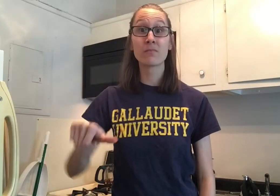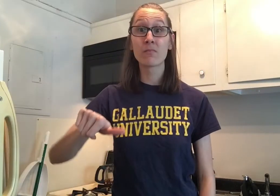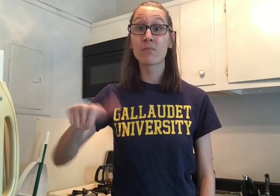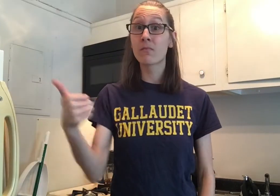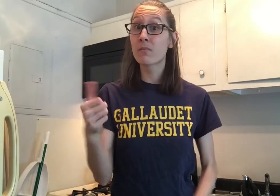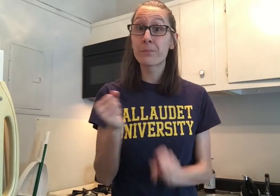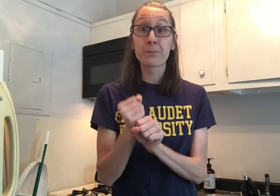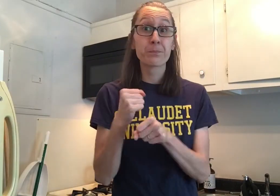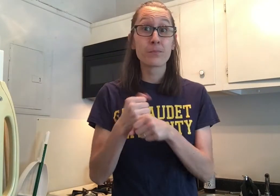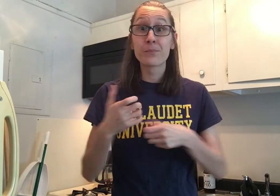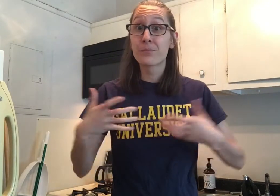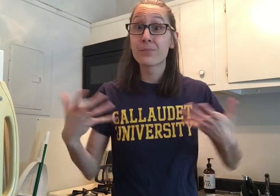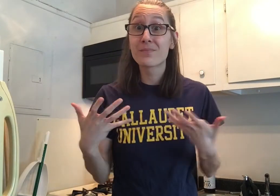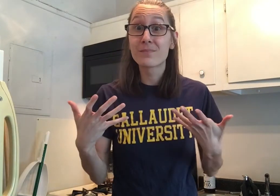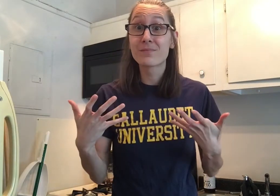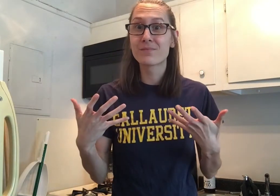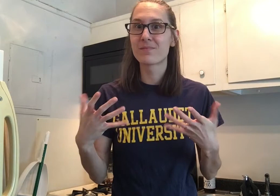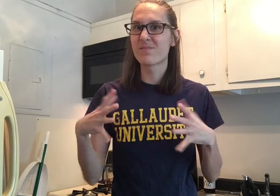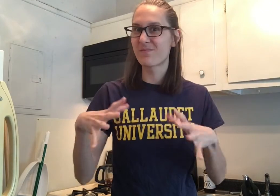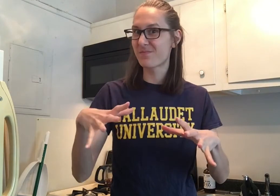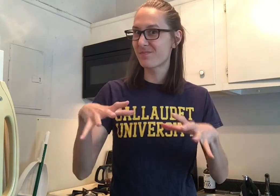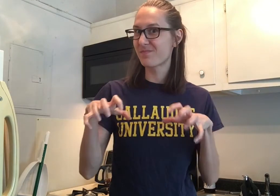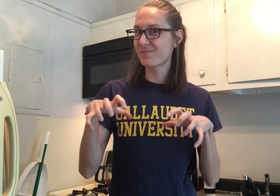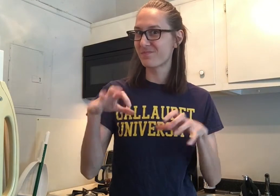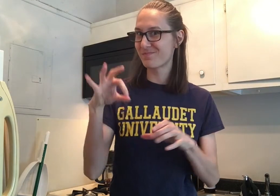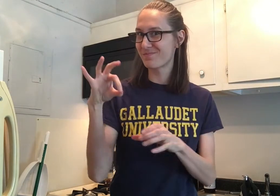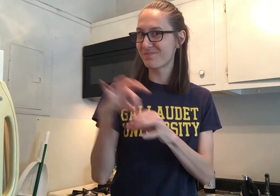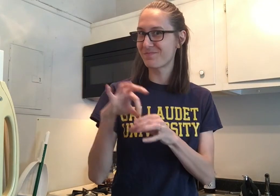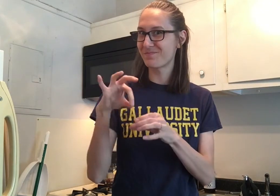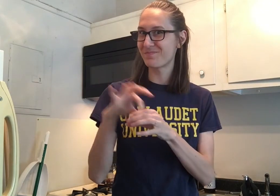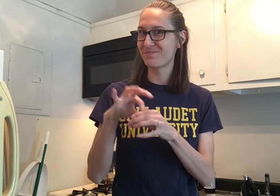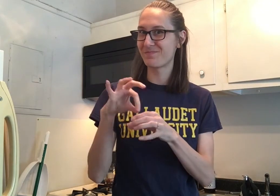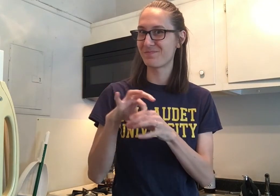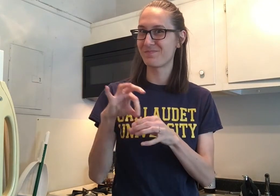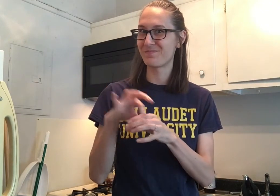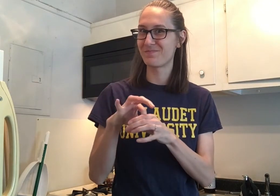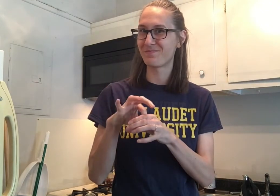Something else you can make is iced tea